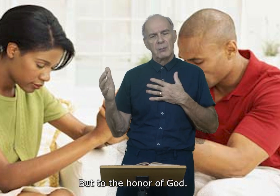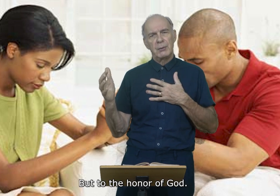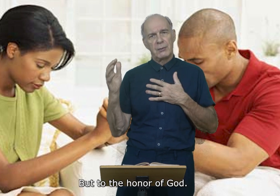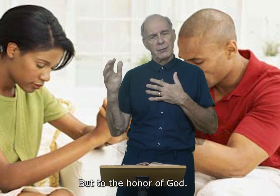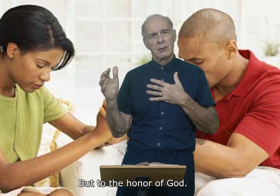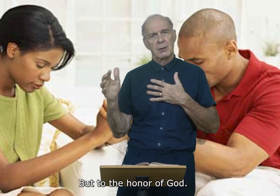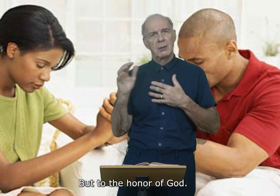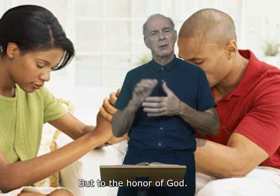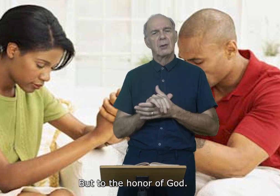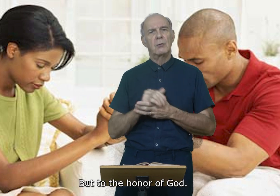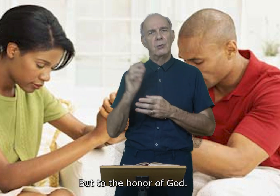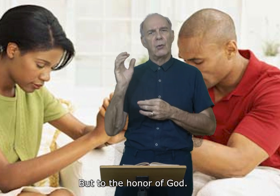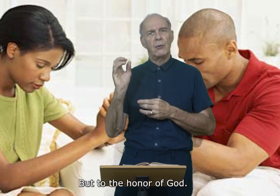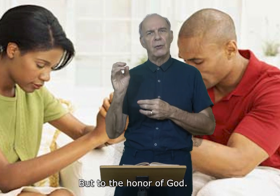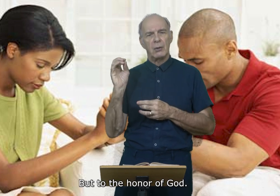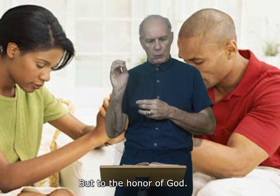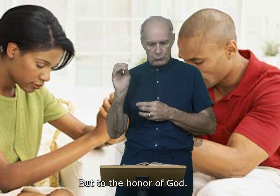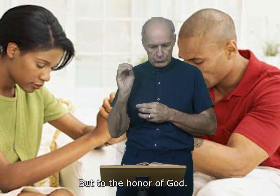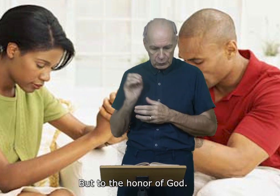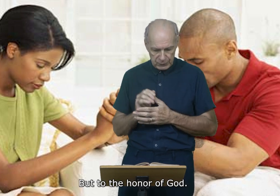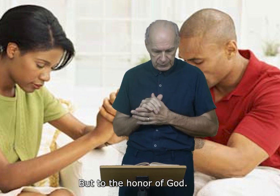But to the honor of God.